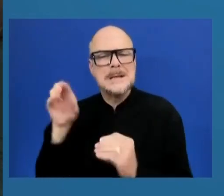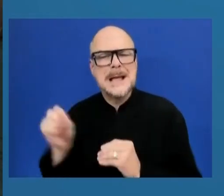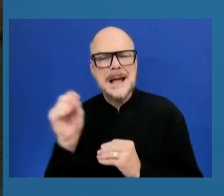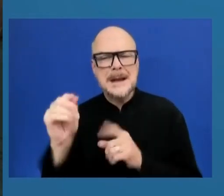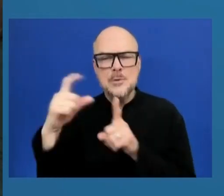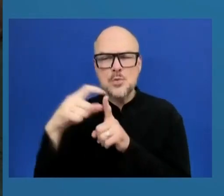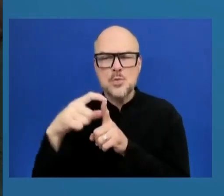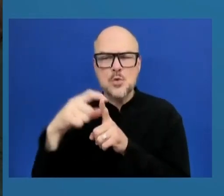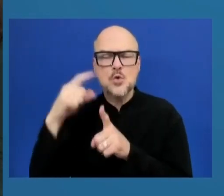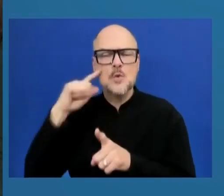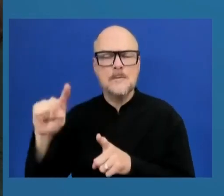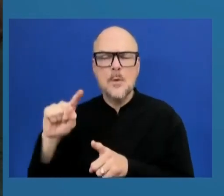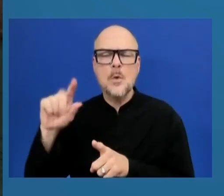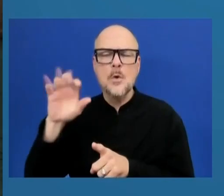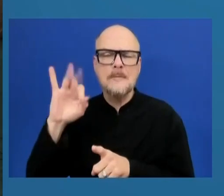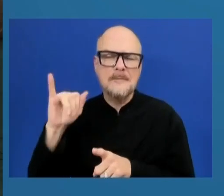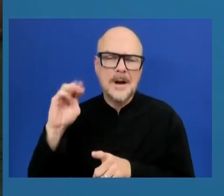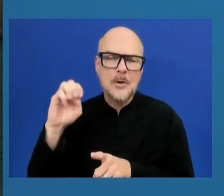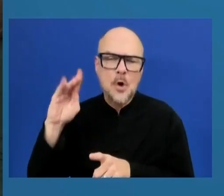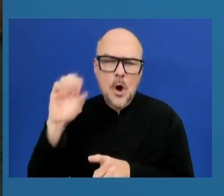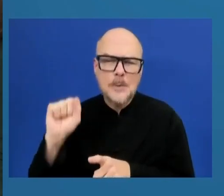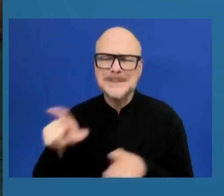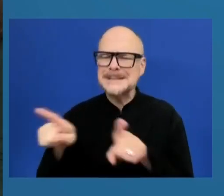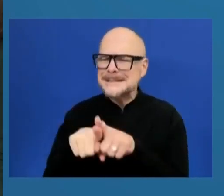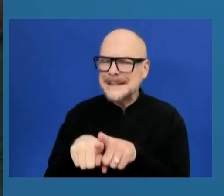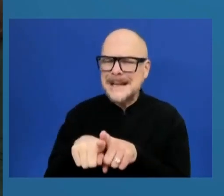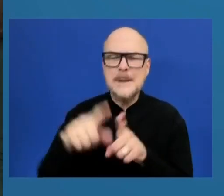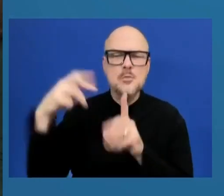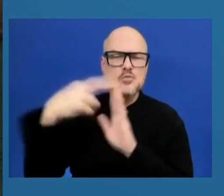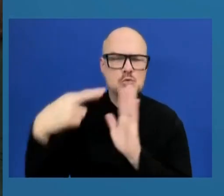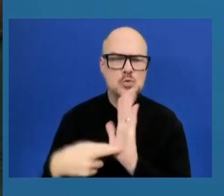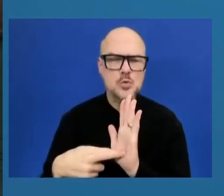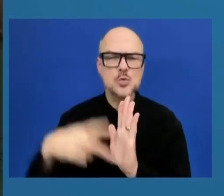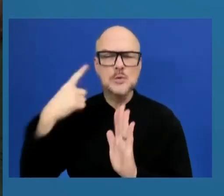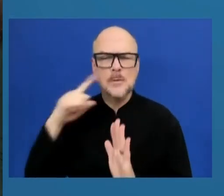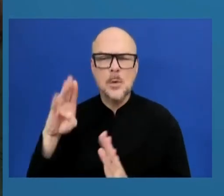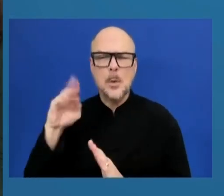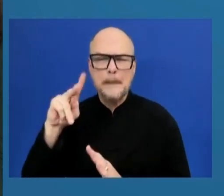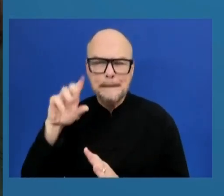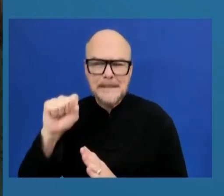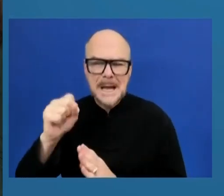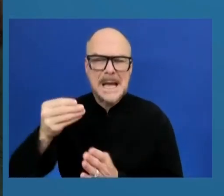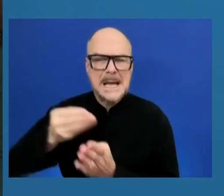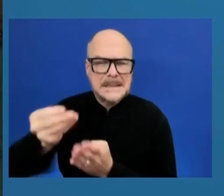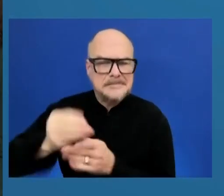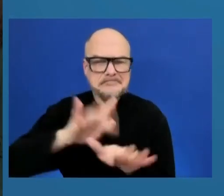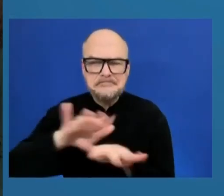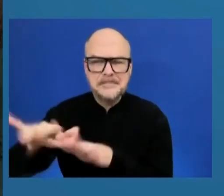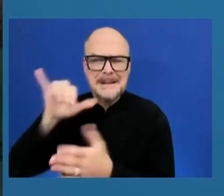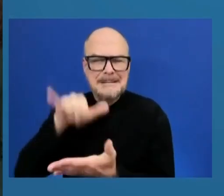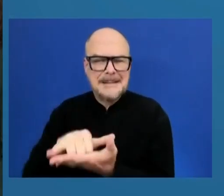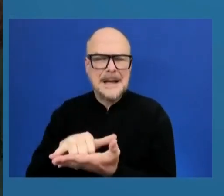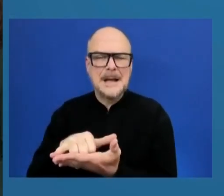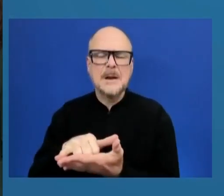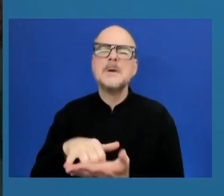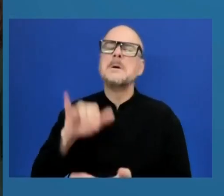same rules that banks have to use for the privacy of their data would still apply. you speak to the type of activities that would trigger, you know,